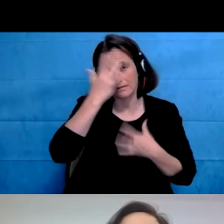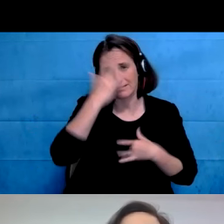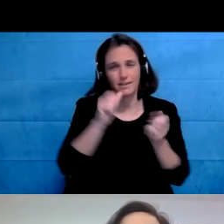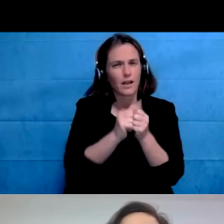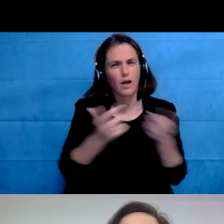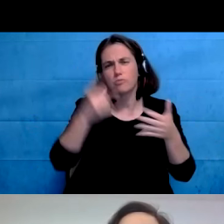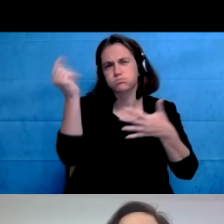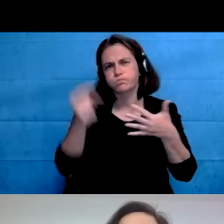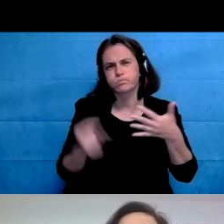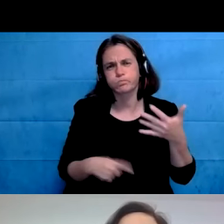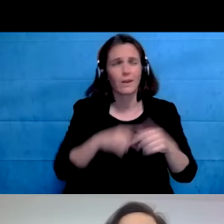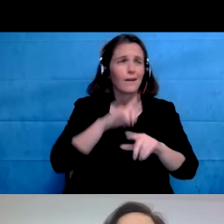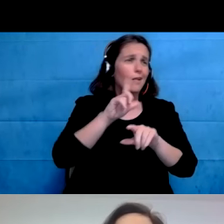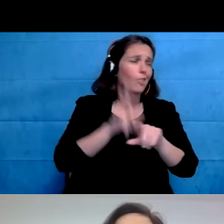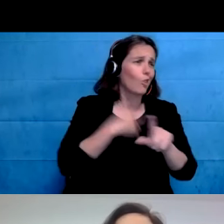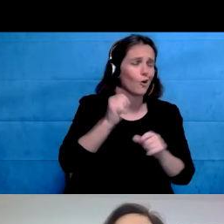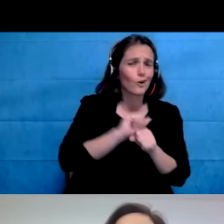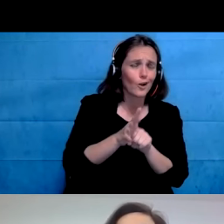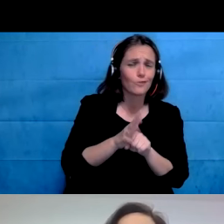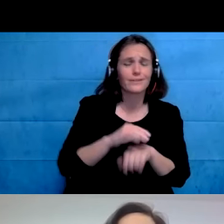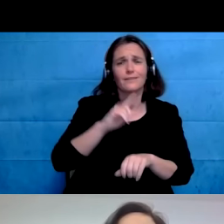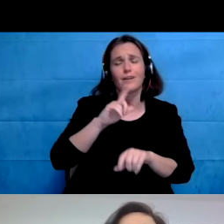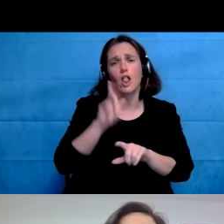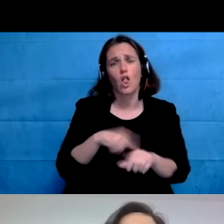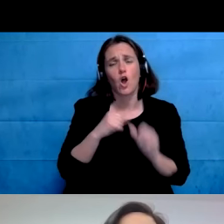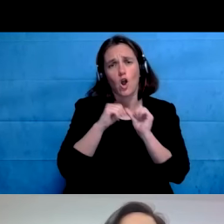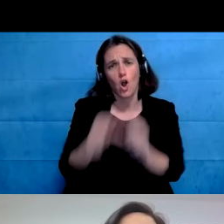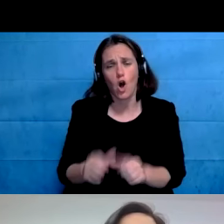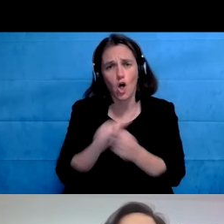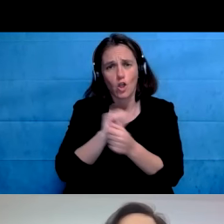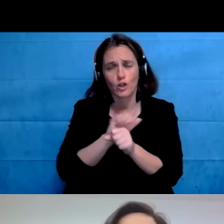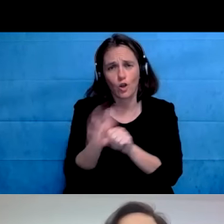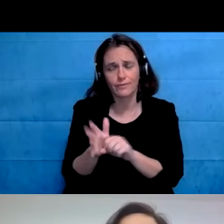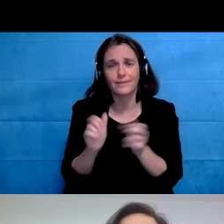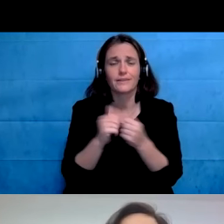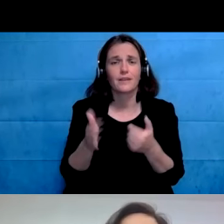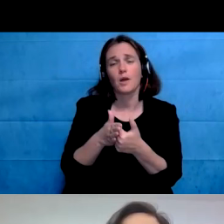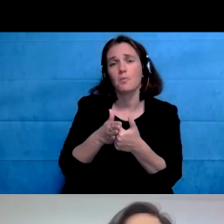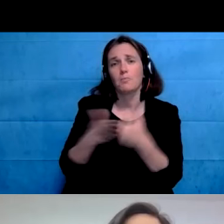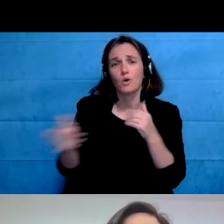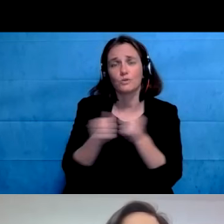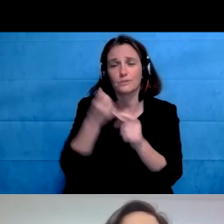long COVID, long-haul COVID, post-acute COVID and others. For the purpose of today's talk,